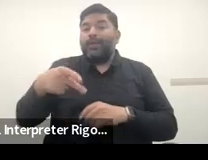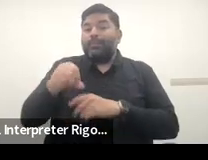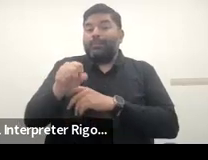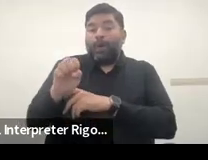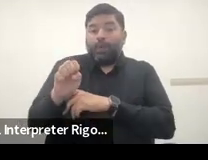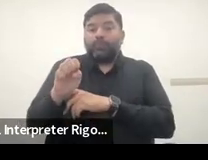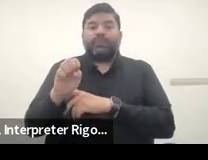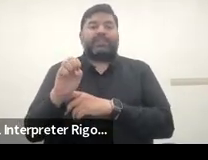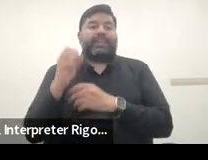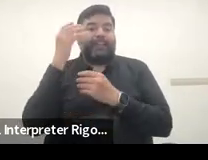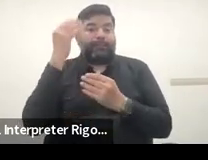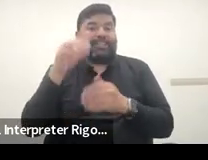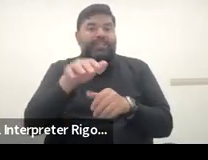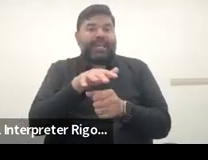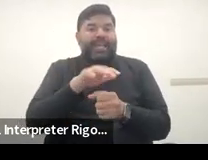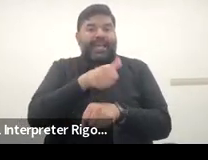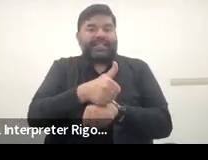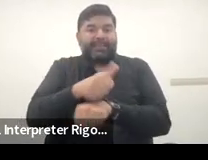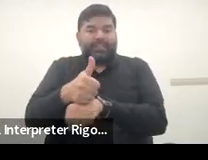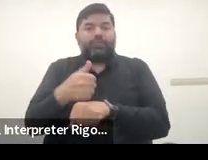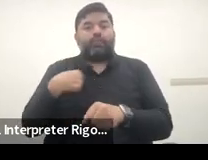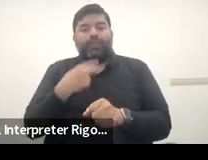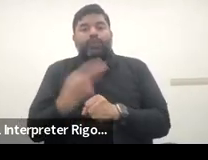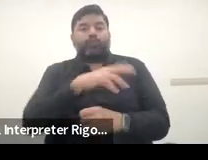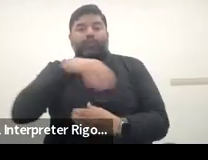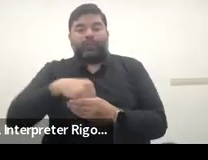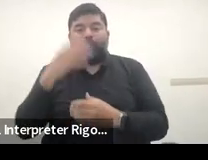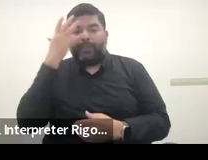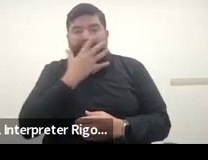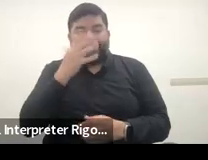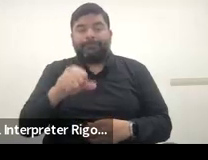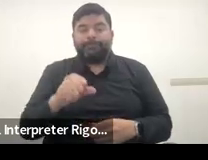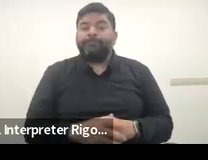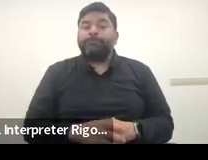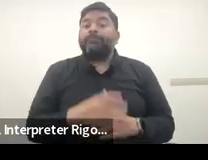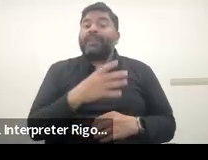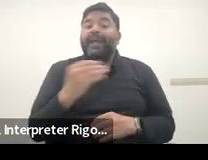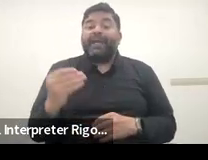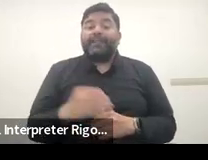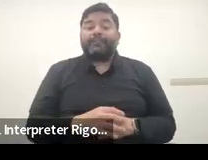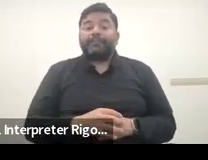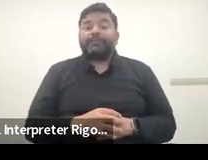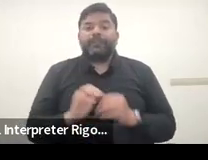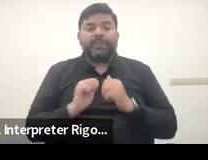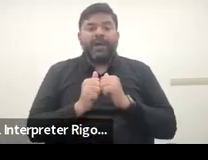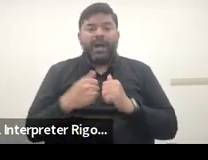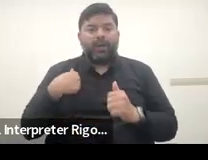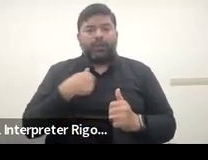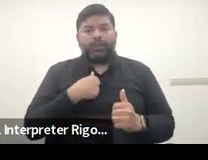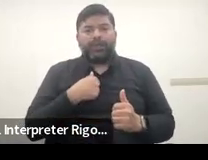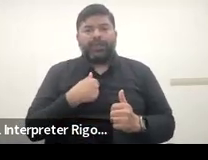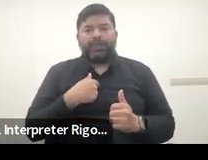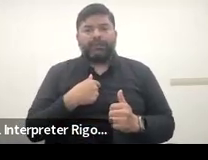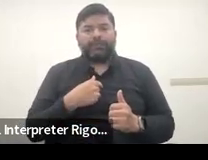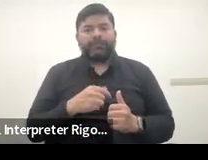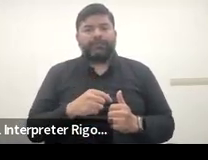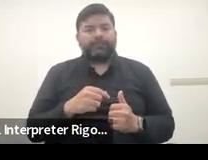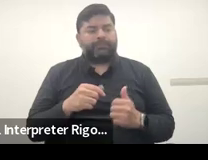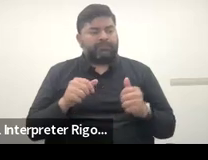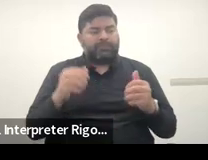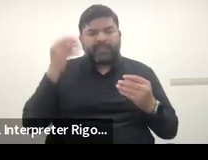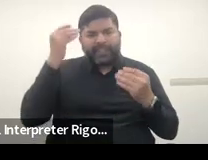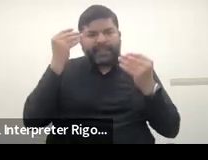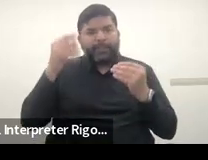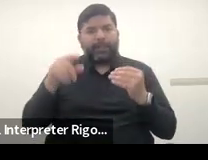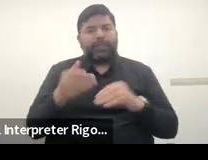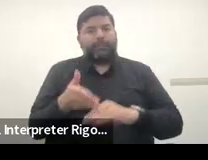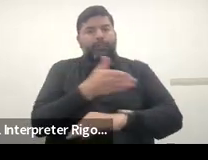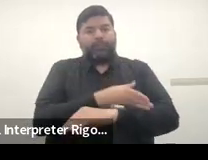face. The way that we can think about improving this setup, which is like